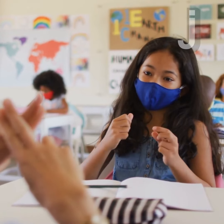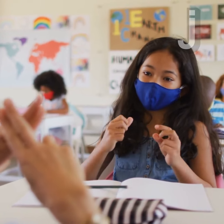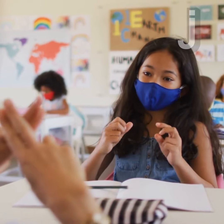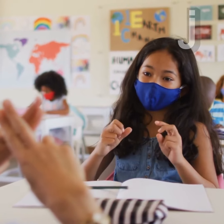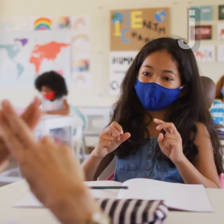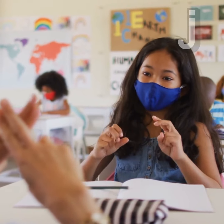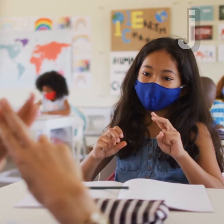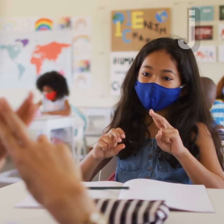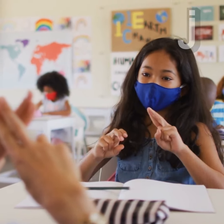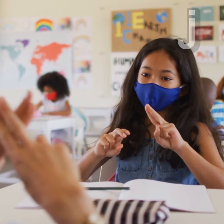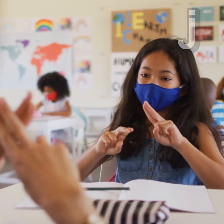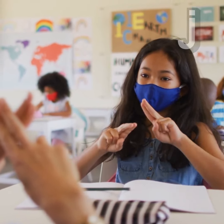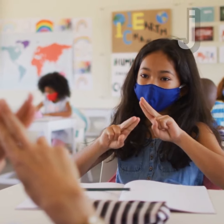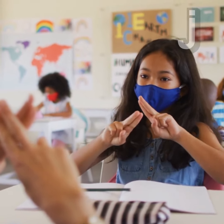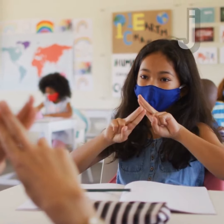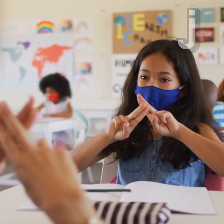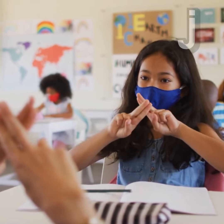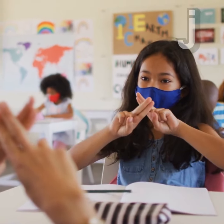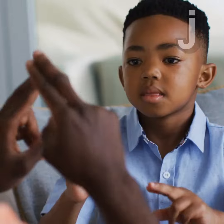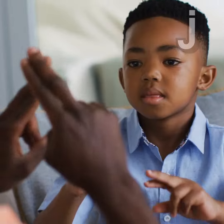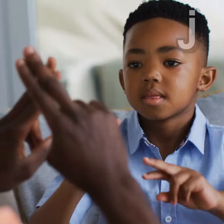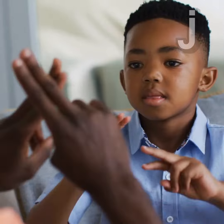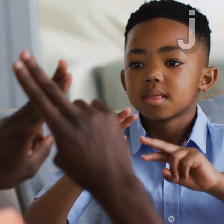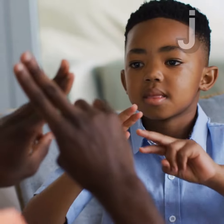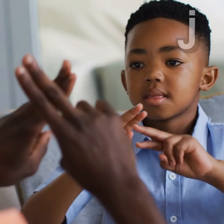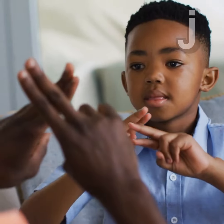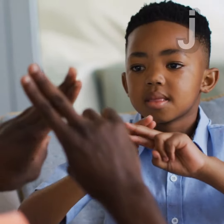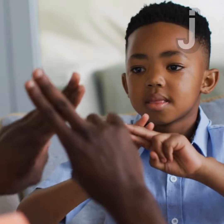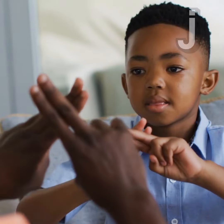SPOKEN LANGUAGES, WITH GRAMMAR THAT DIFFERS FROM ENGLISH. ASL IS EXPRESSED BY MOVEMENTS